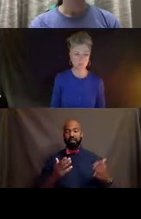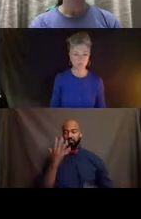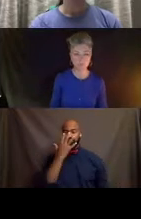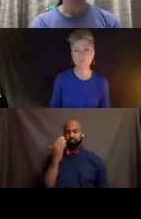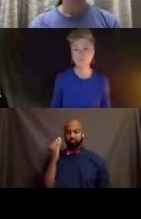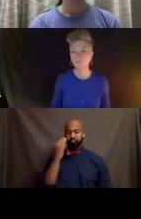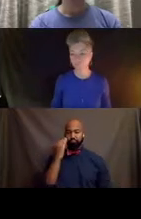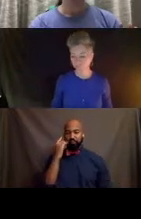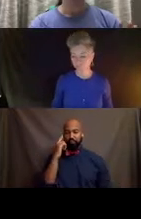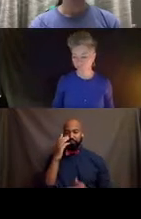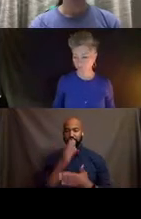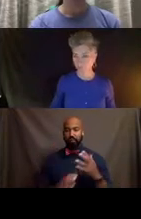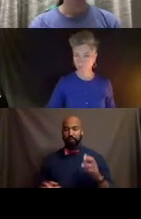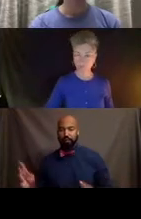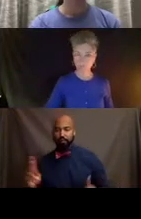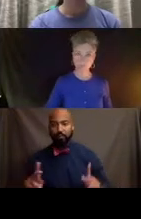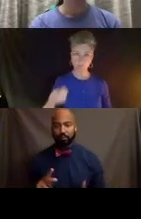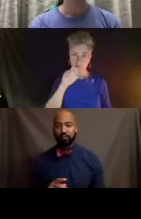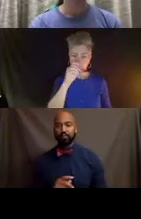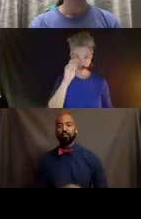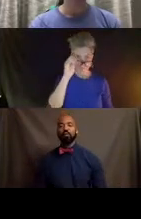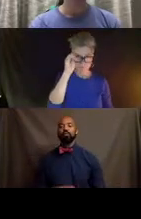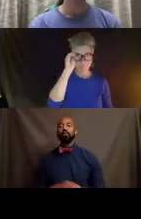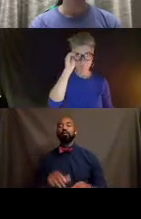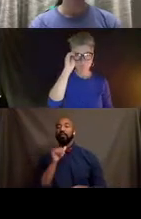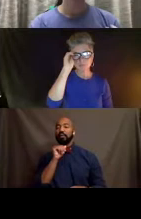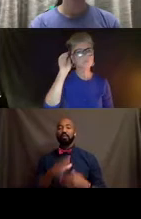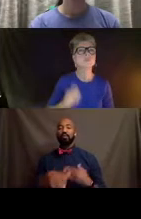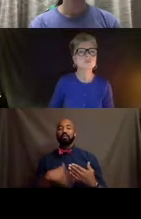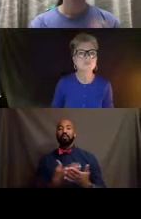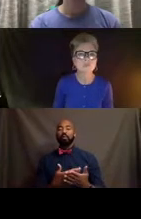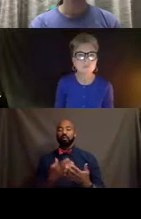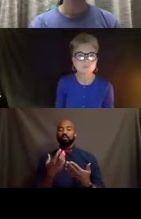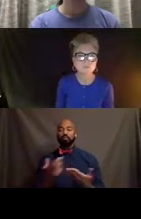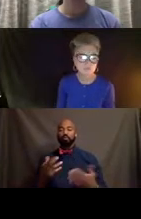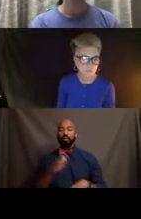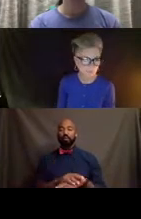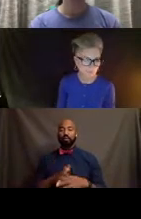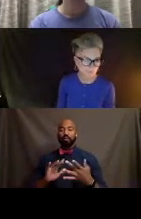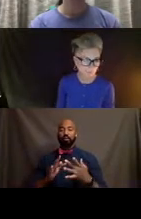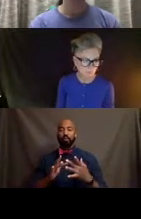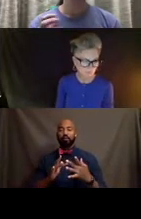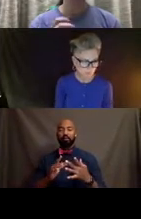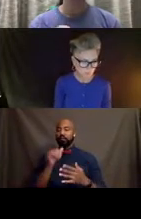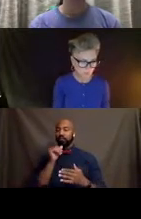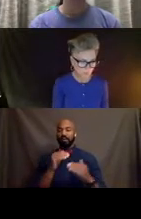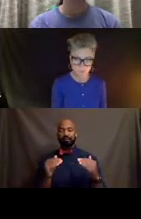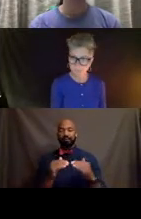not all sources on the internet are created equal, and so one thing that I like to do with my patients is literally go onto the internet